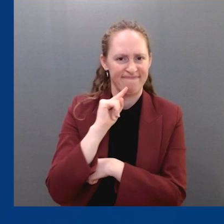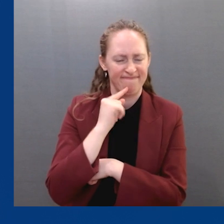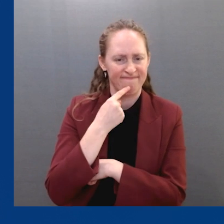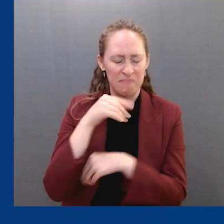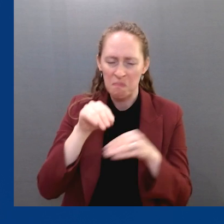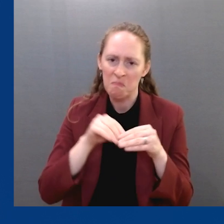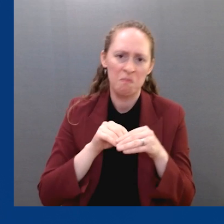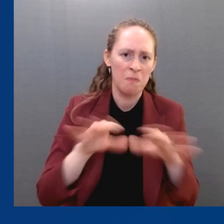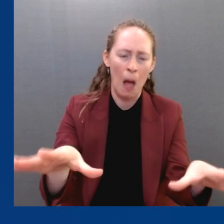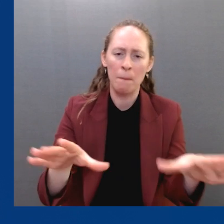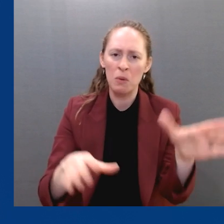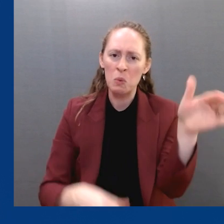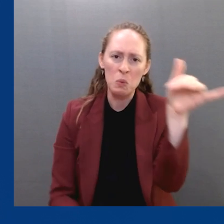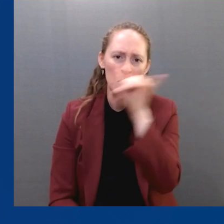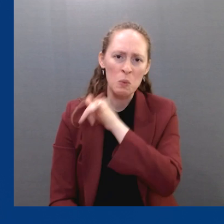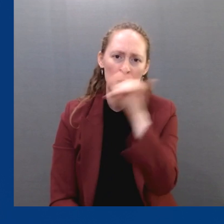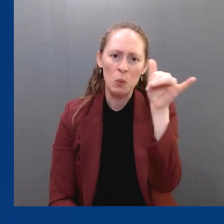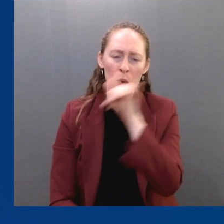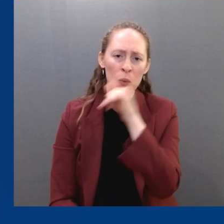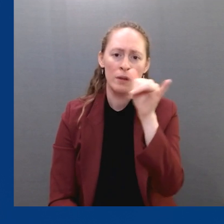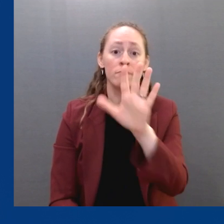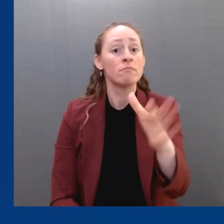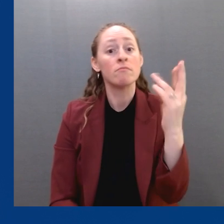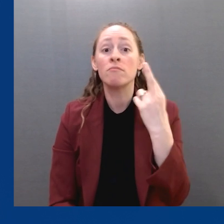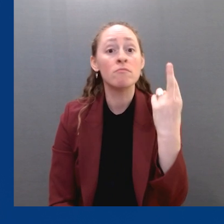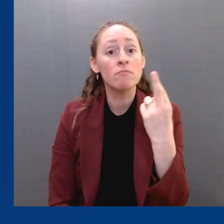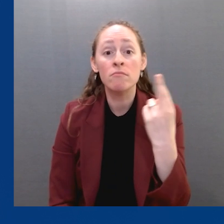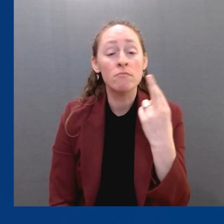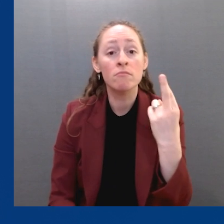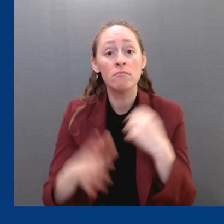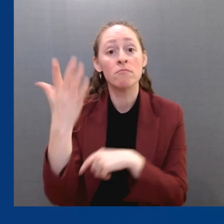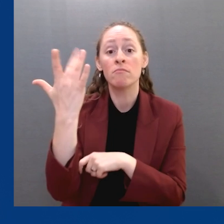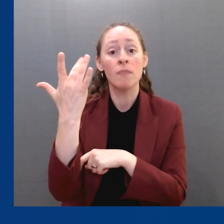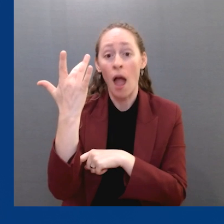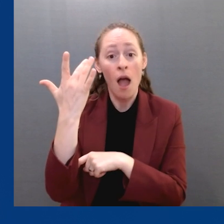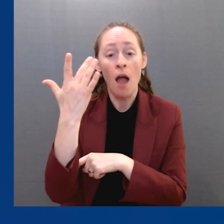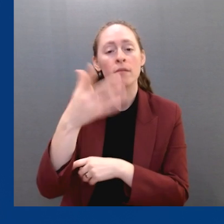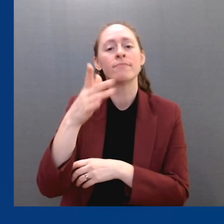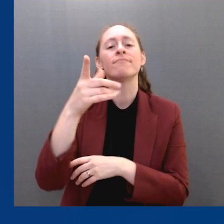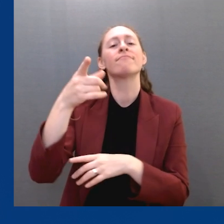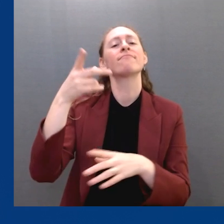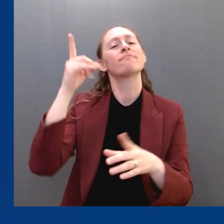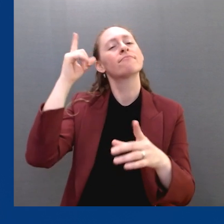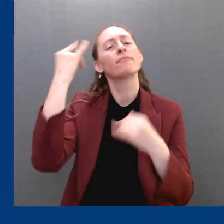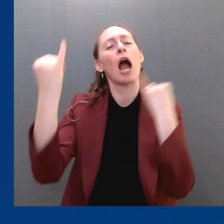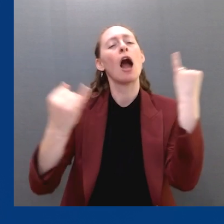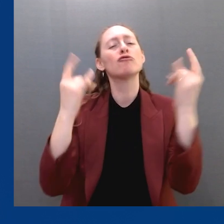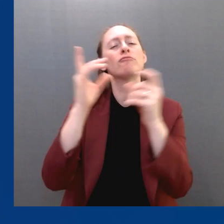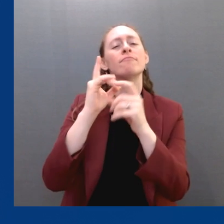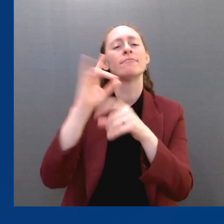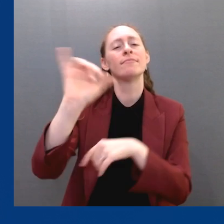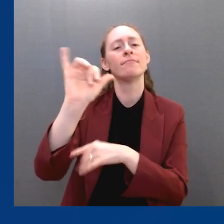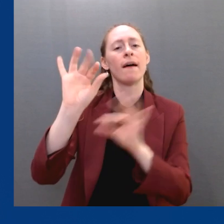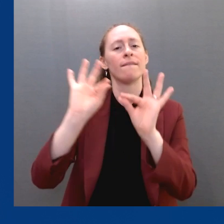on this family tree of SARS-CoV-2, which shows all the variants that we here